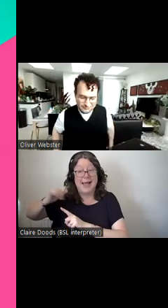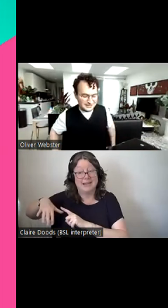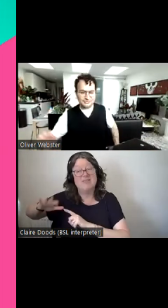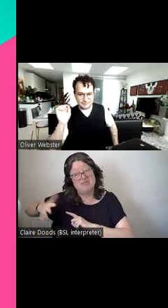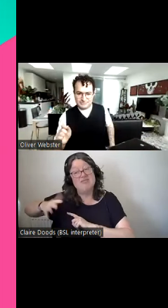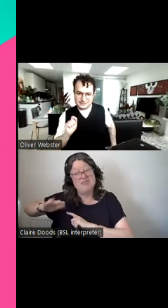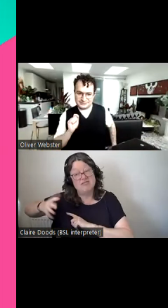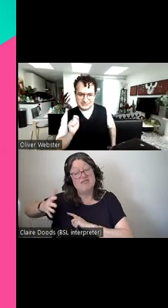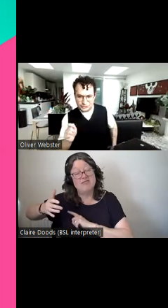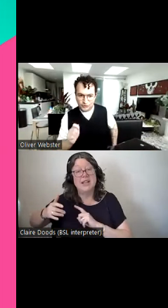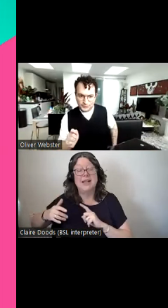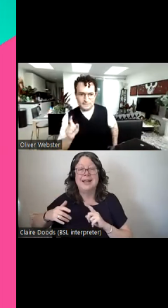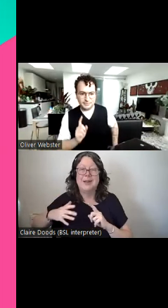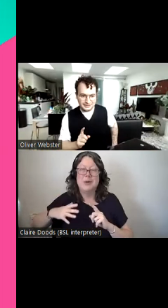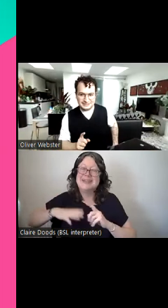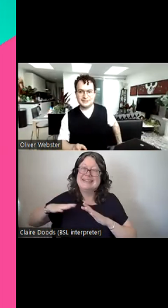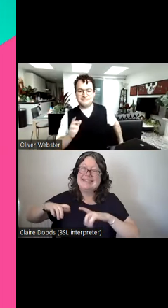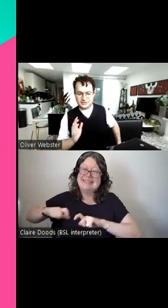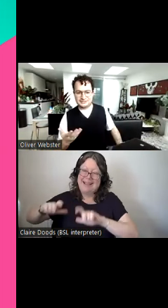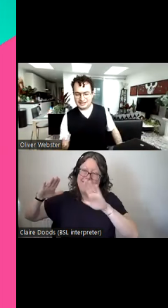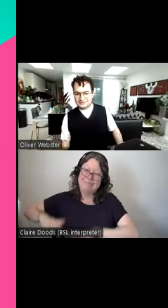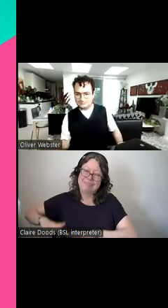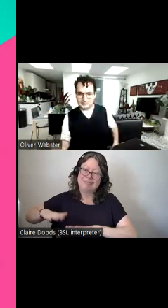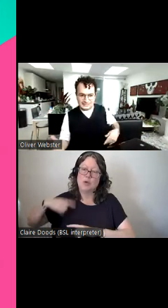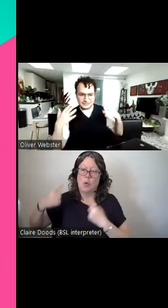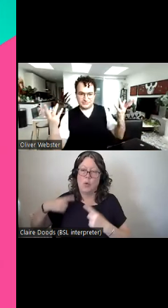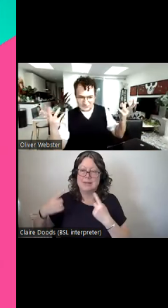You want to minimize noise as much as possible. Because the live subtitler is a human,